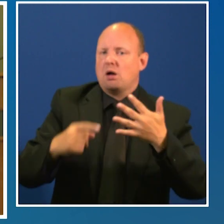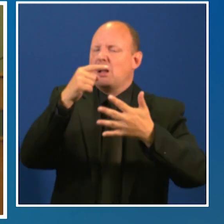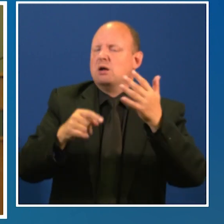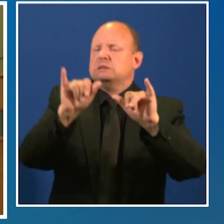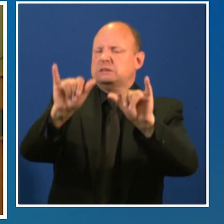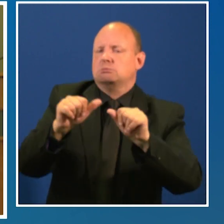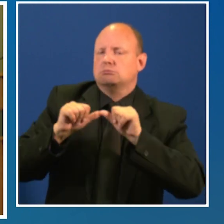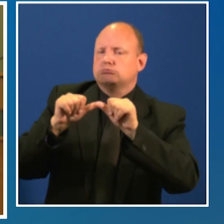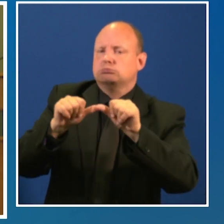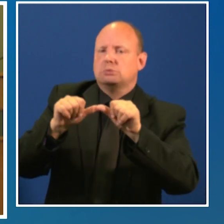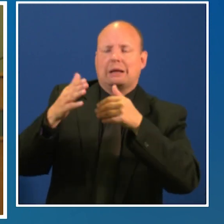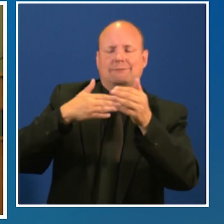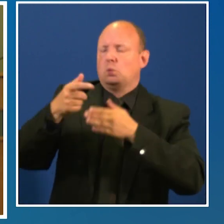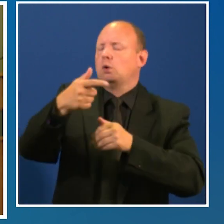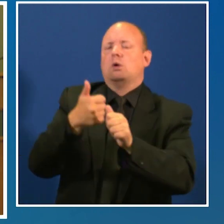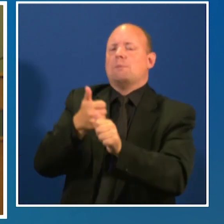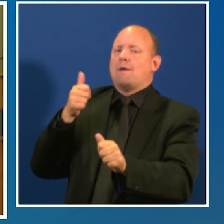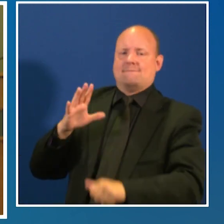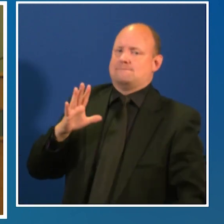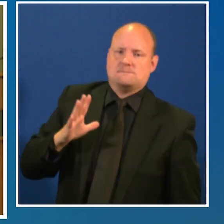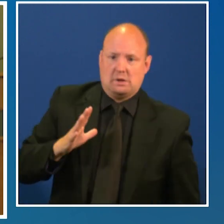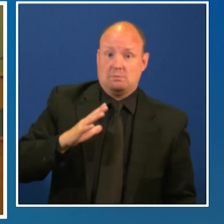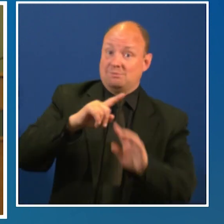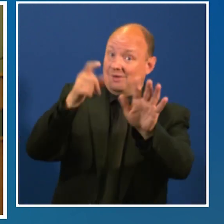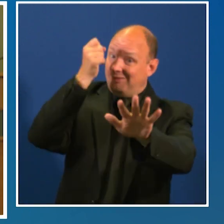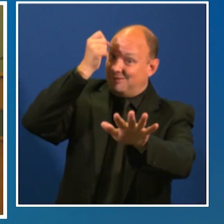responsibility to pay for utility services, but now have